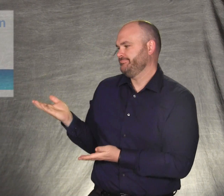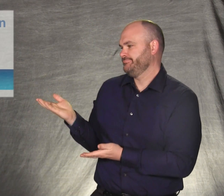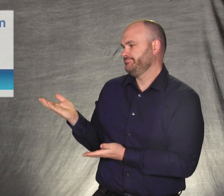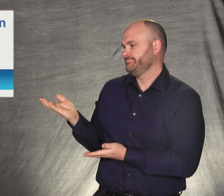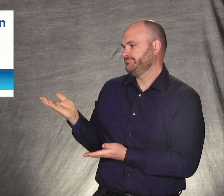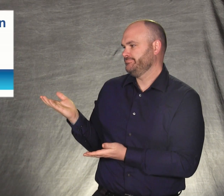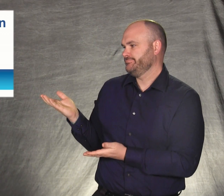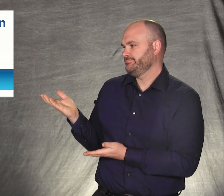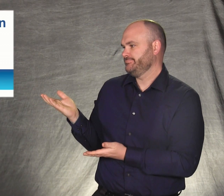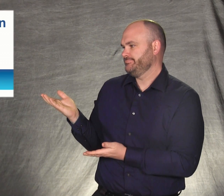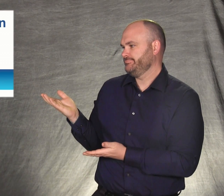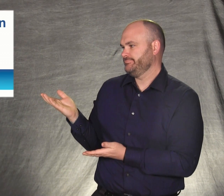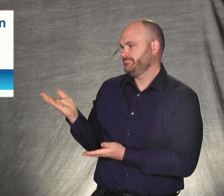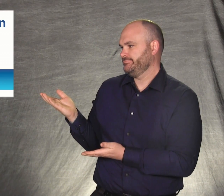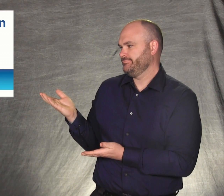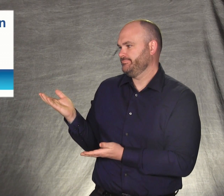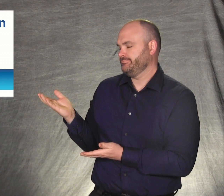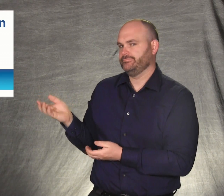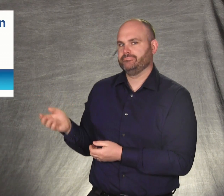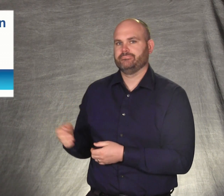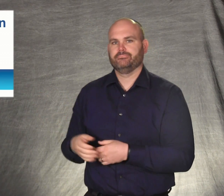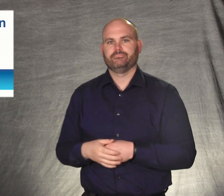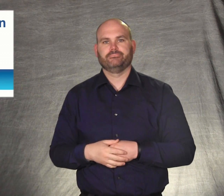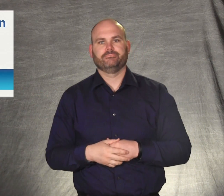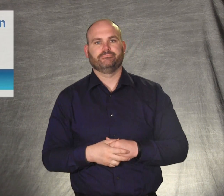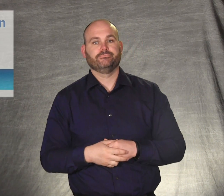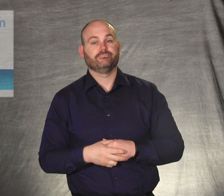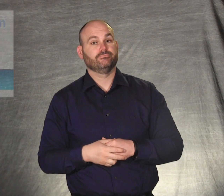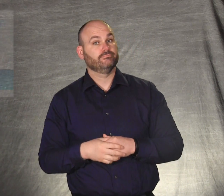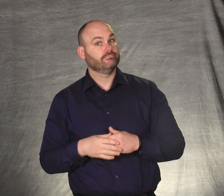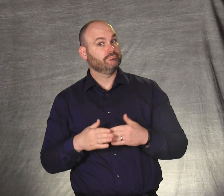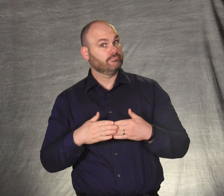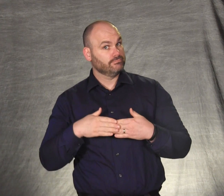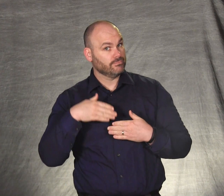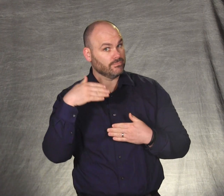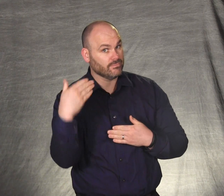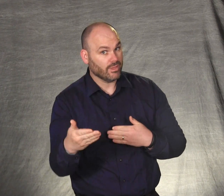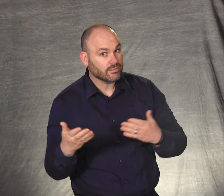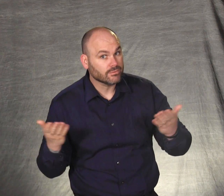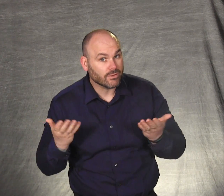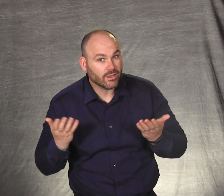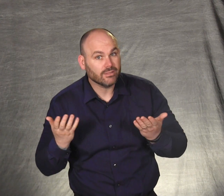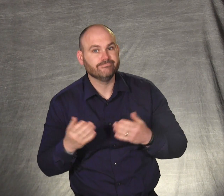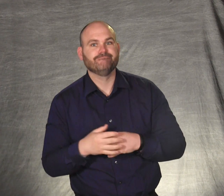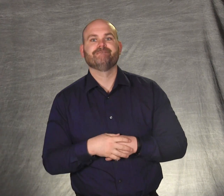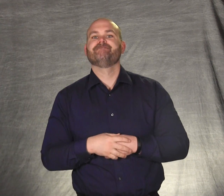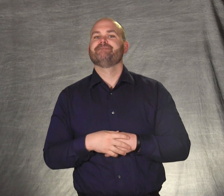Representative Tama Theis and Senator John Hoffman. What’s next?